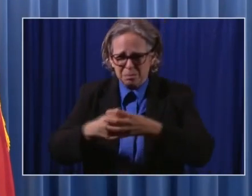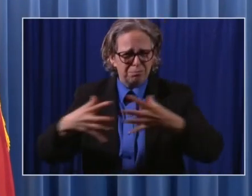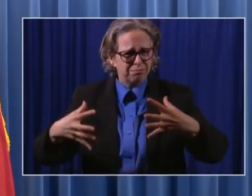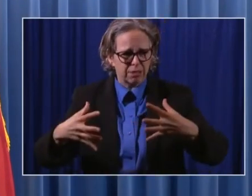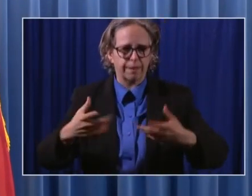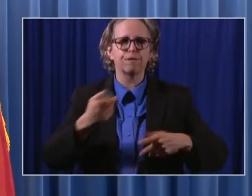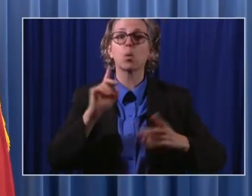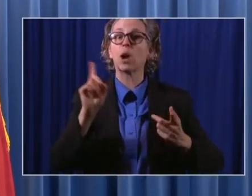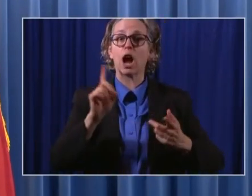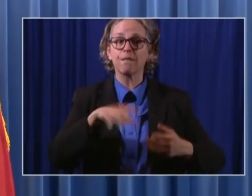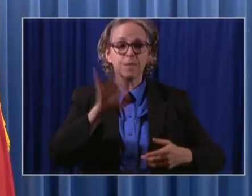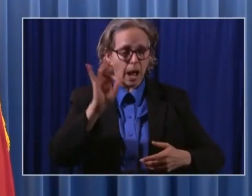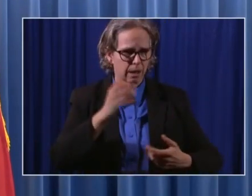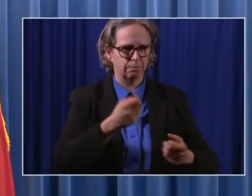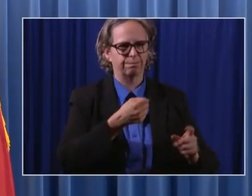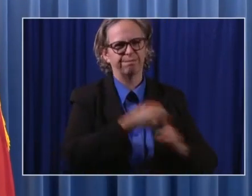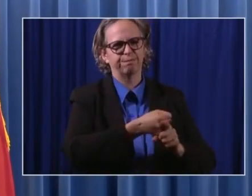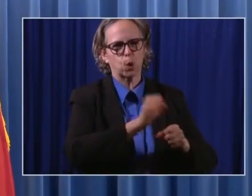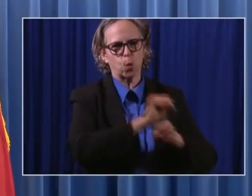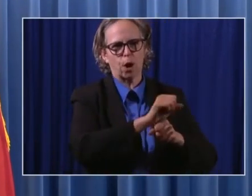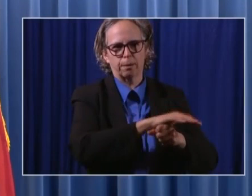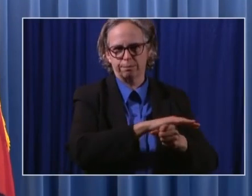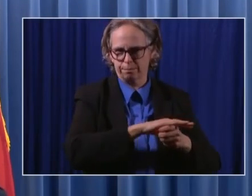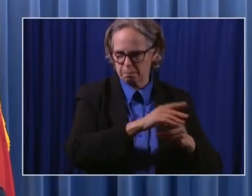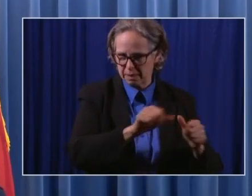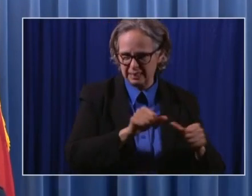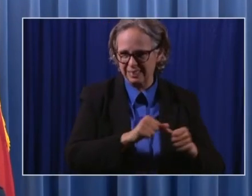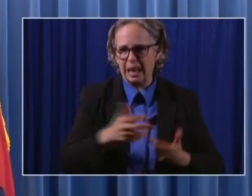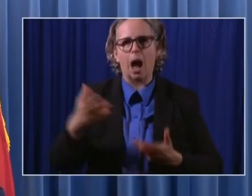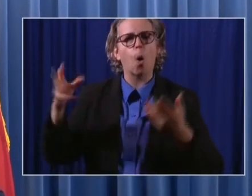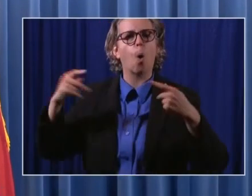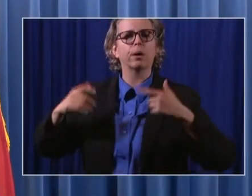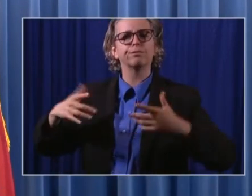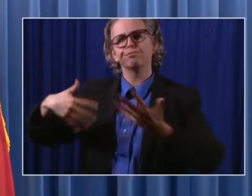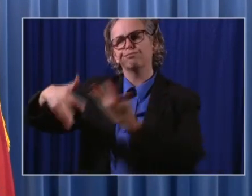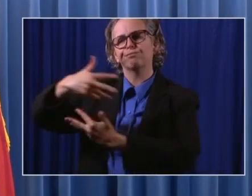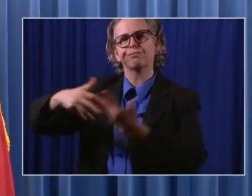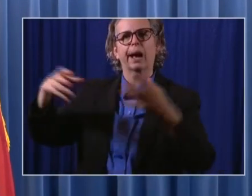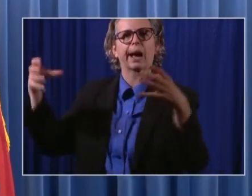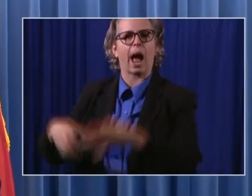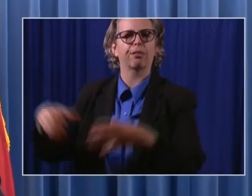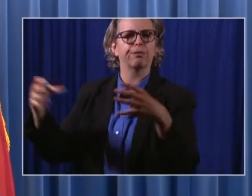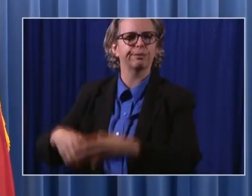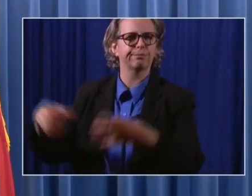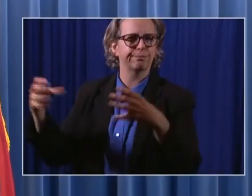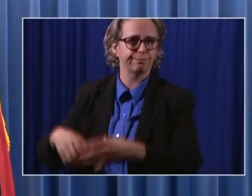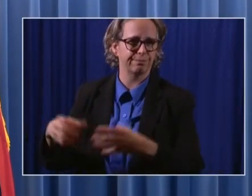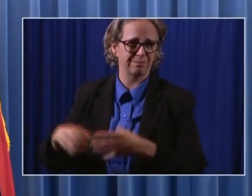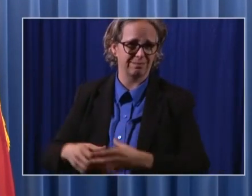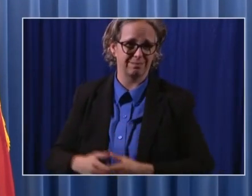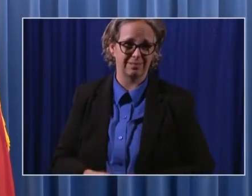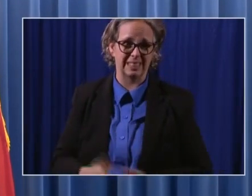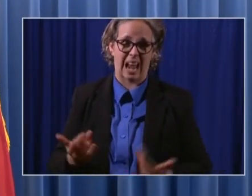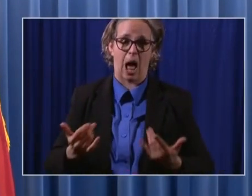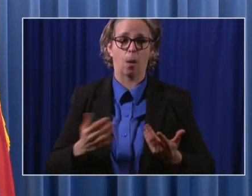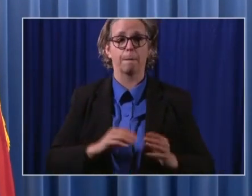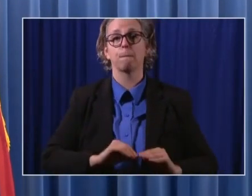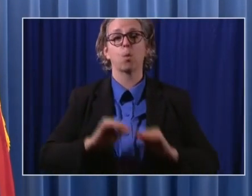DOCTORS FOR CORONAVIRUS. RECENT OPERATES IN THE AREA HAVE INCLUDED WORKPLACE SETTING AND SOCIAL GATHERINGS HELD IN A